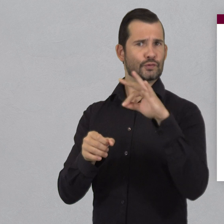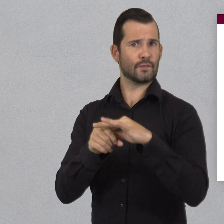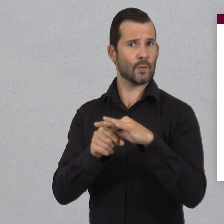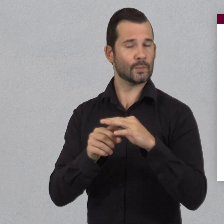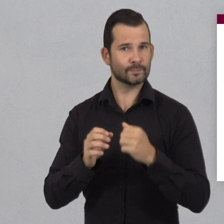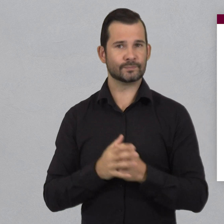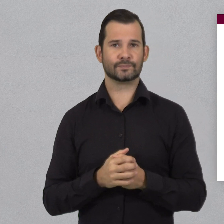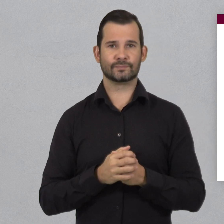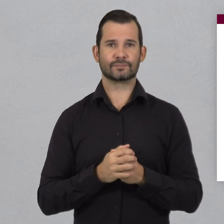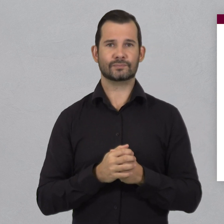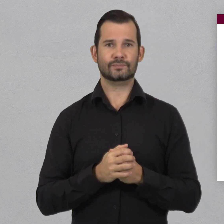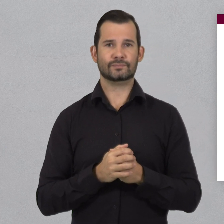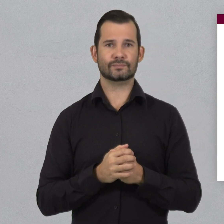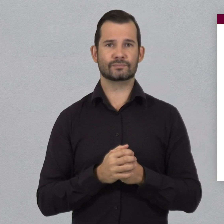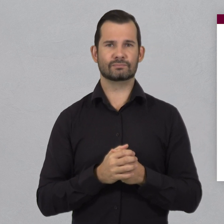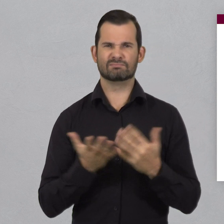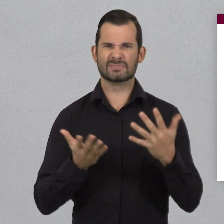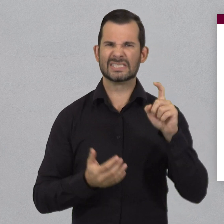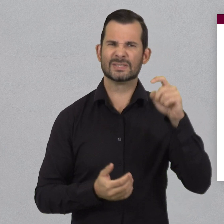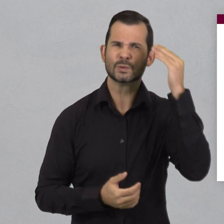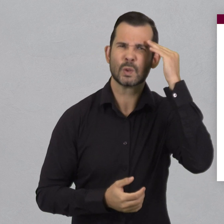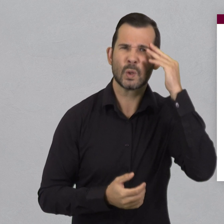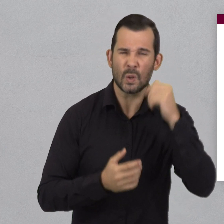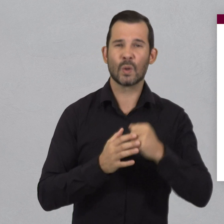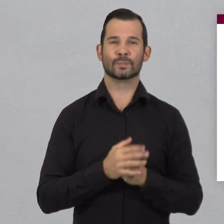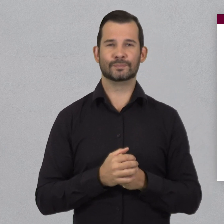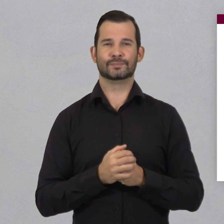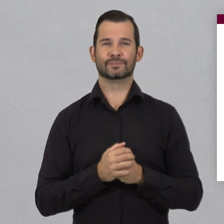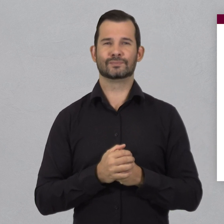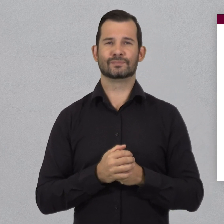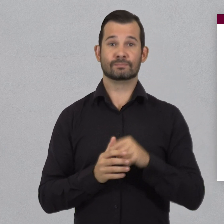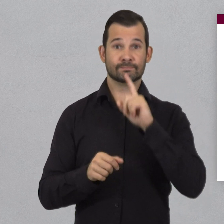Registering to vote What you need to know